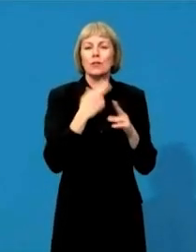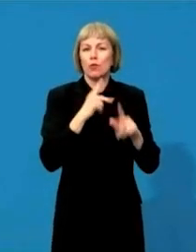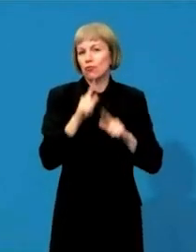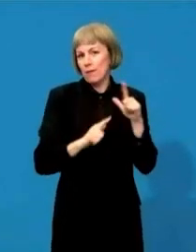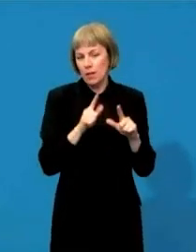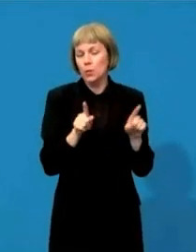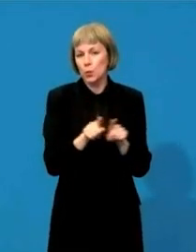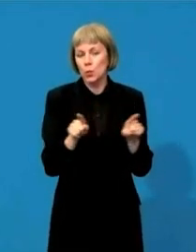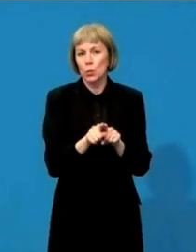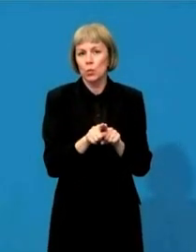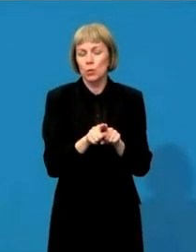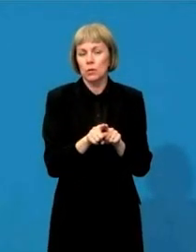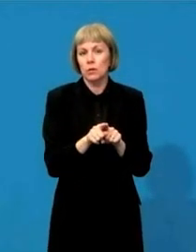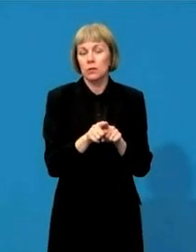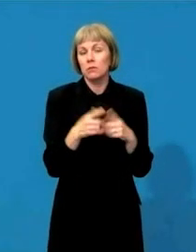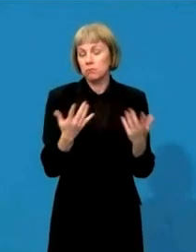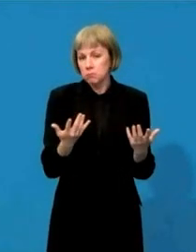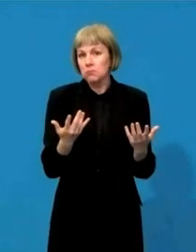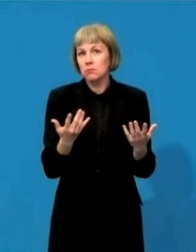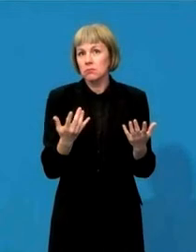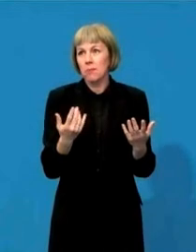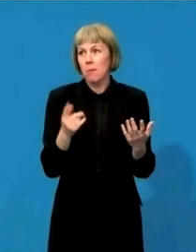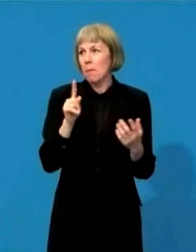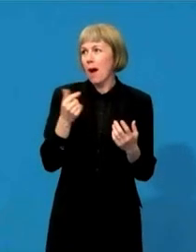Even the locally based service here still has a drive-in drive-out allied health